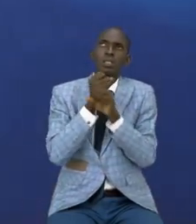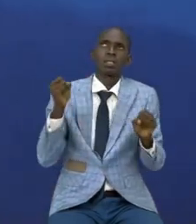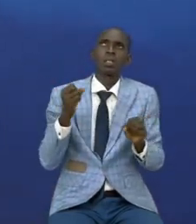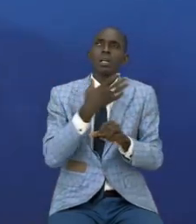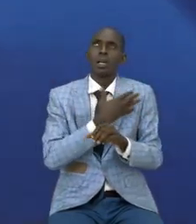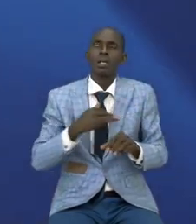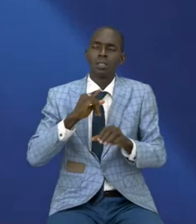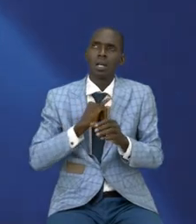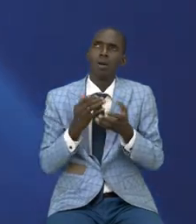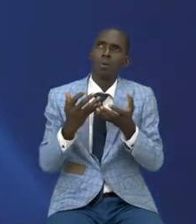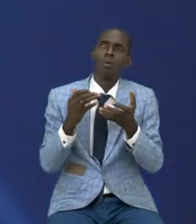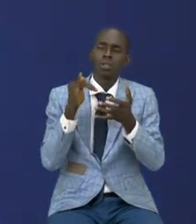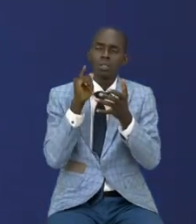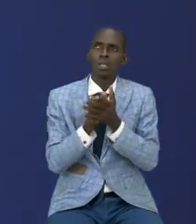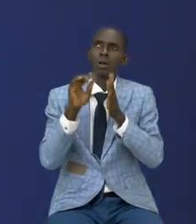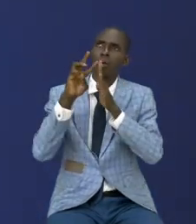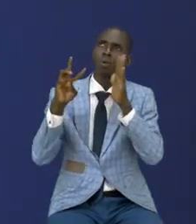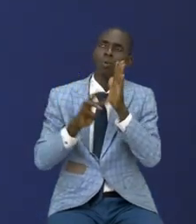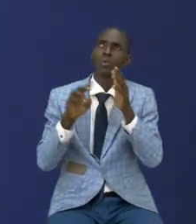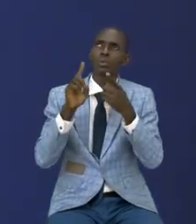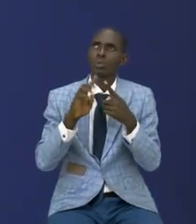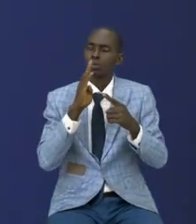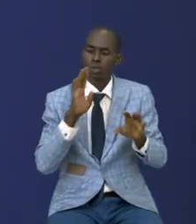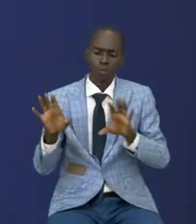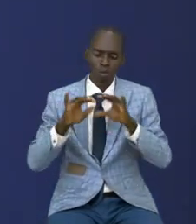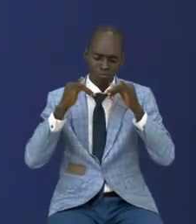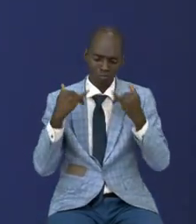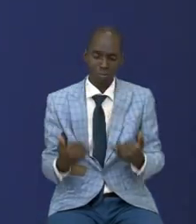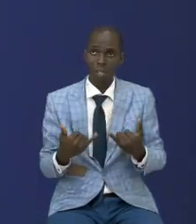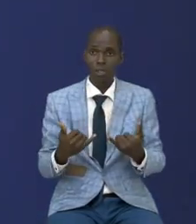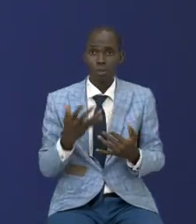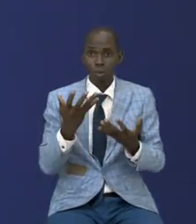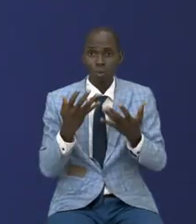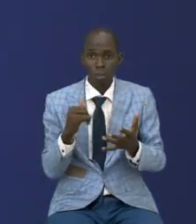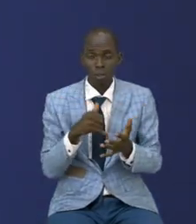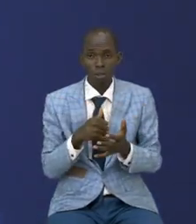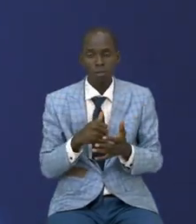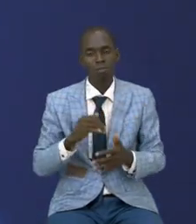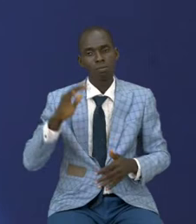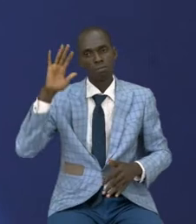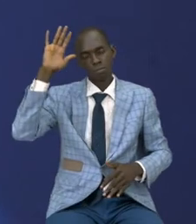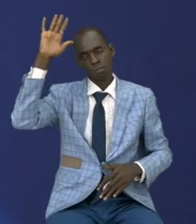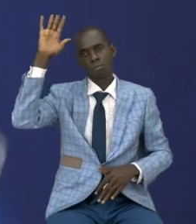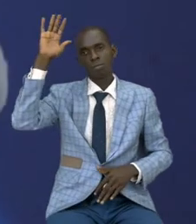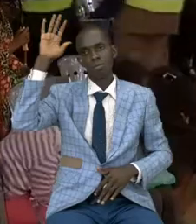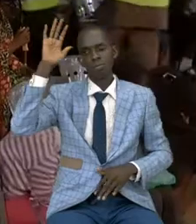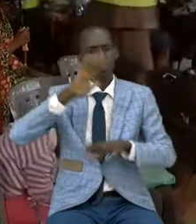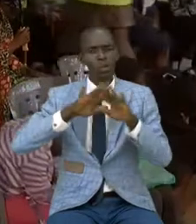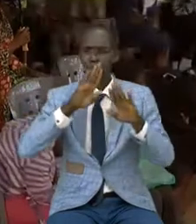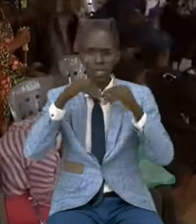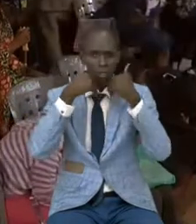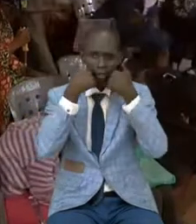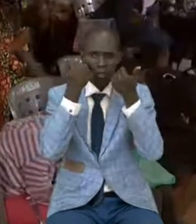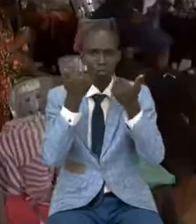wheel to be done right now where are you rest of that hand amen god bless you there god bless you